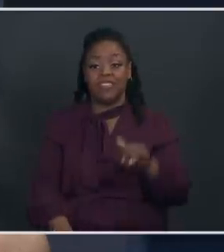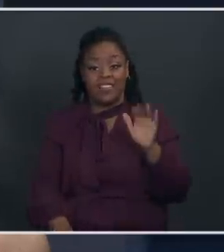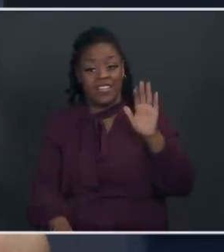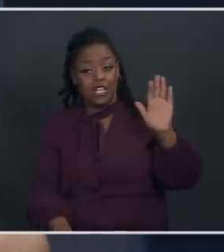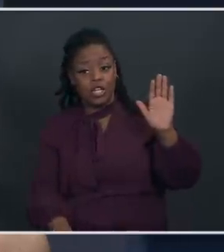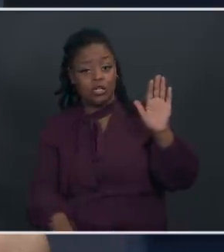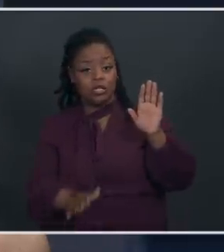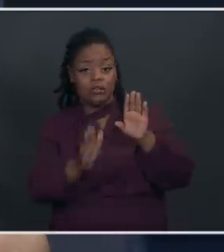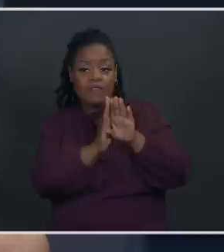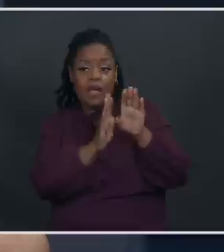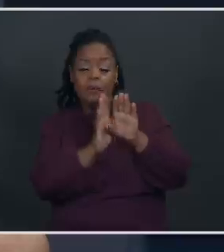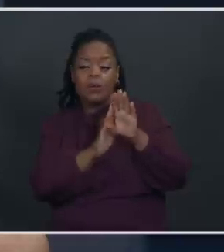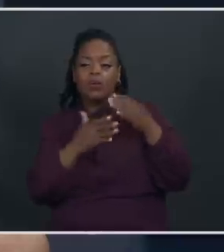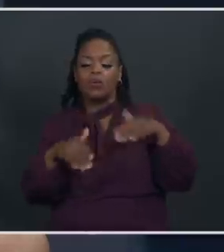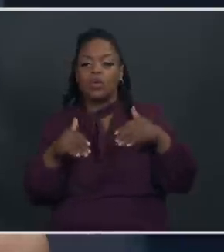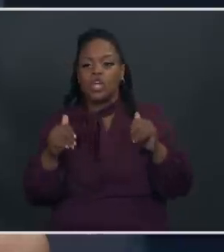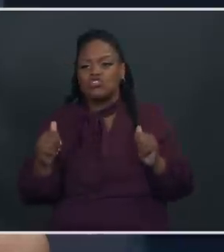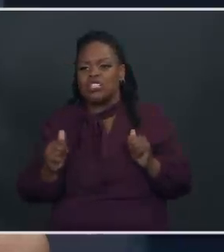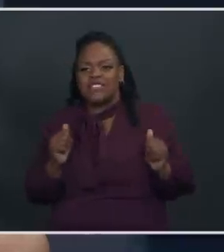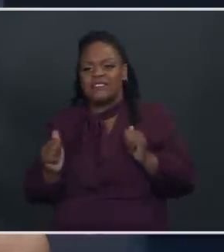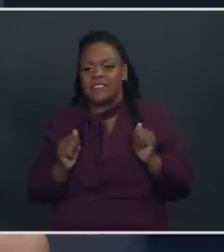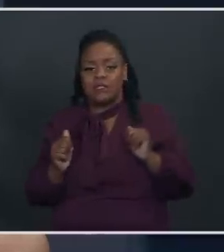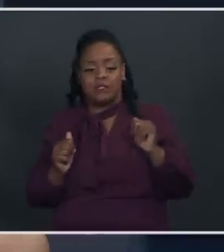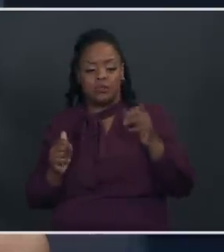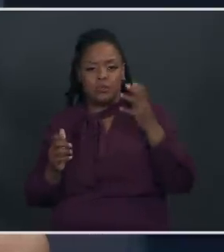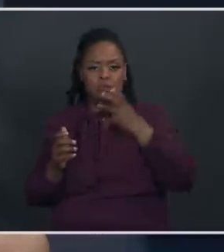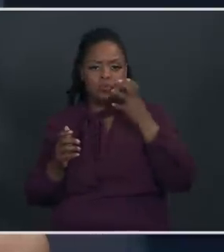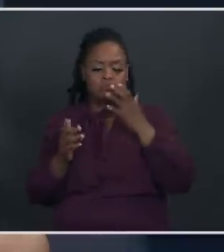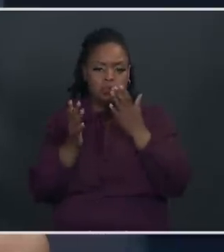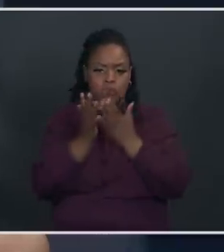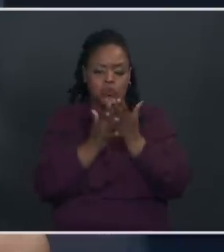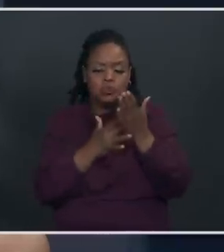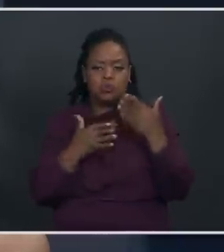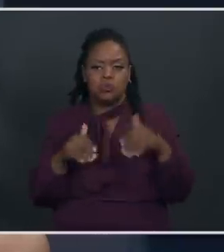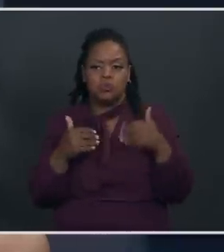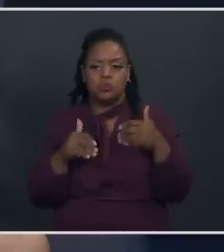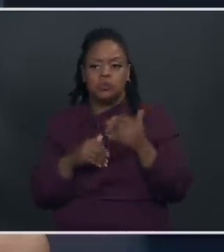NDC that we can to deliver the kind of boost